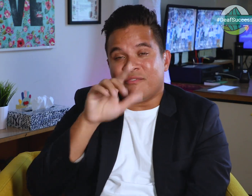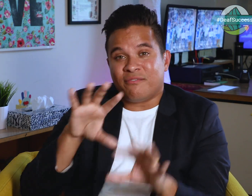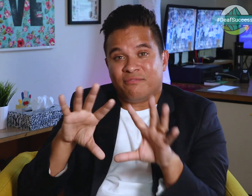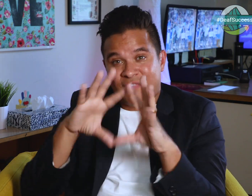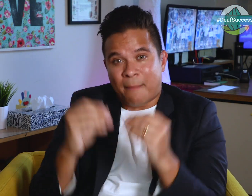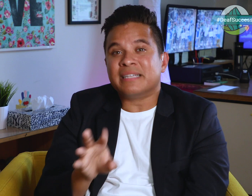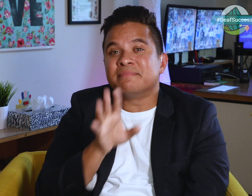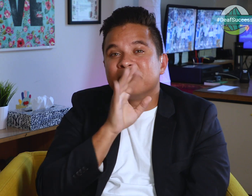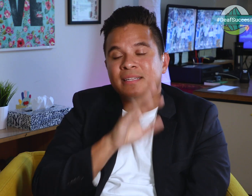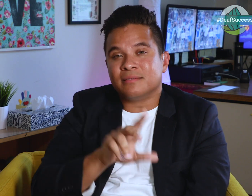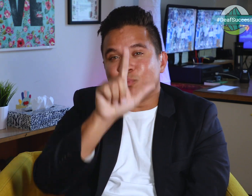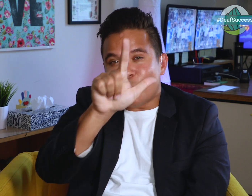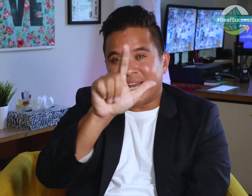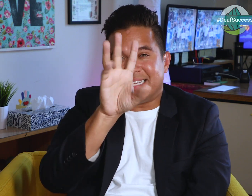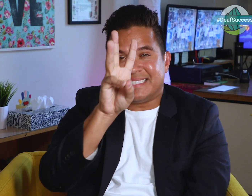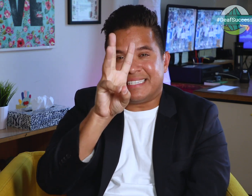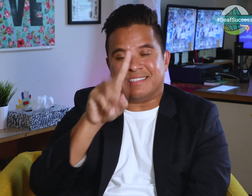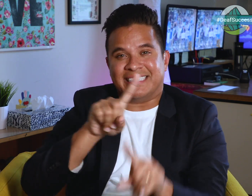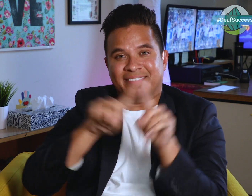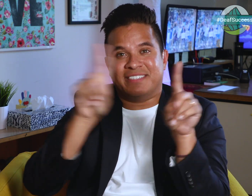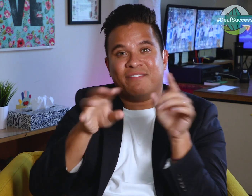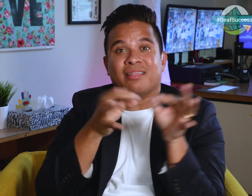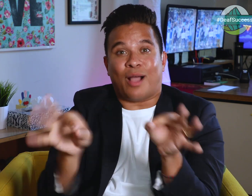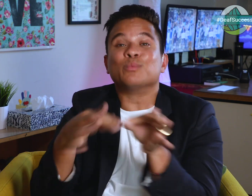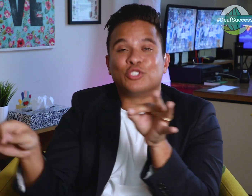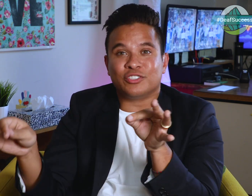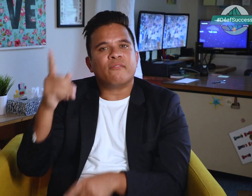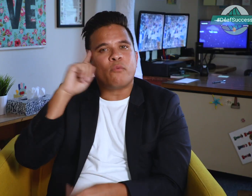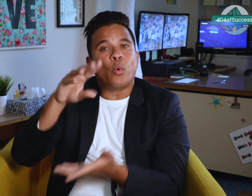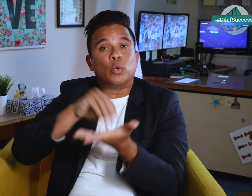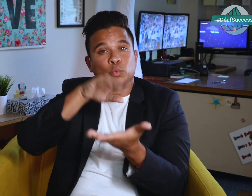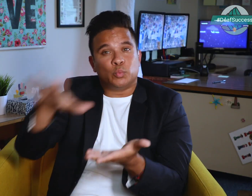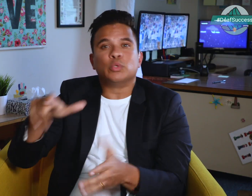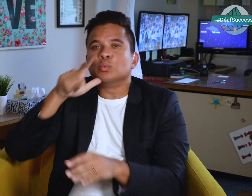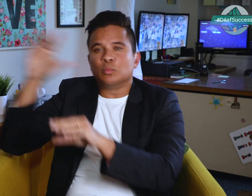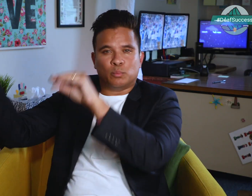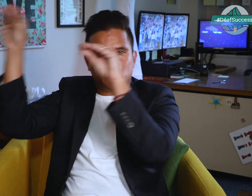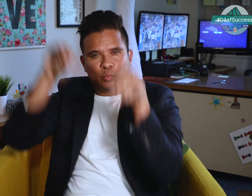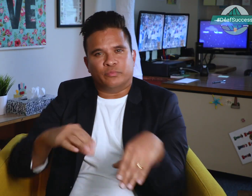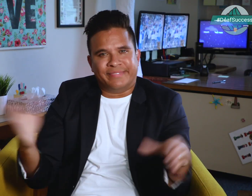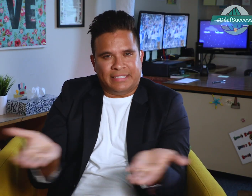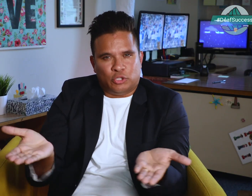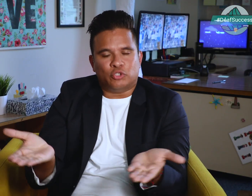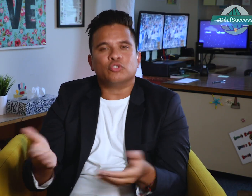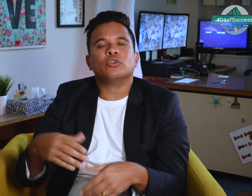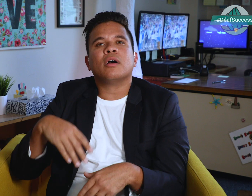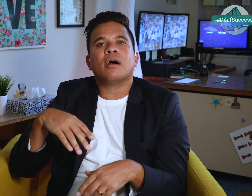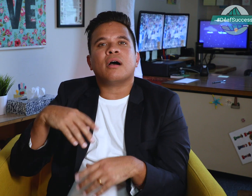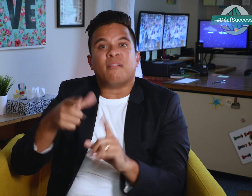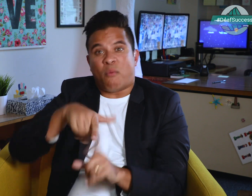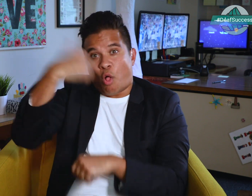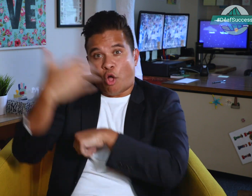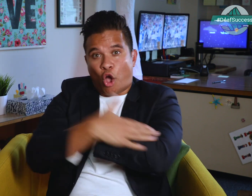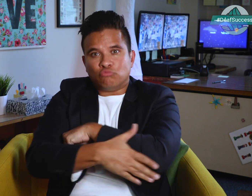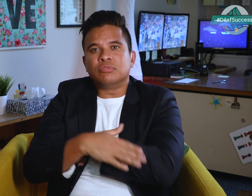speak 26 different languages. Some students age 14 and older move here from other countries.